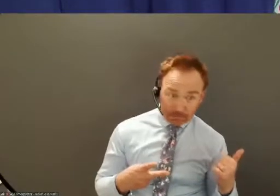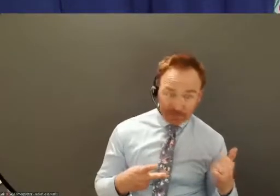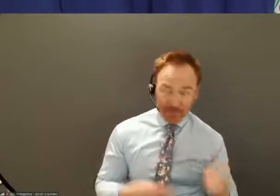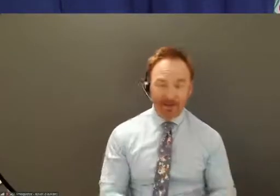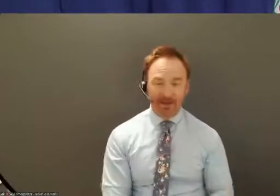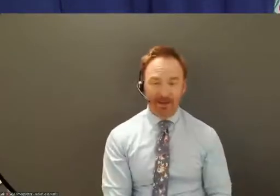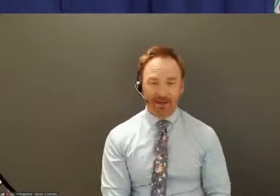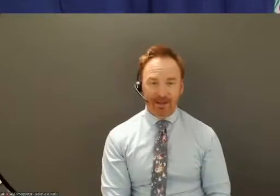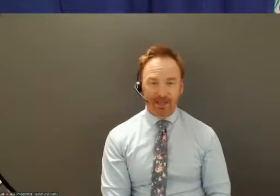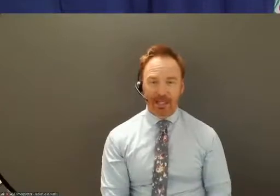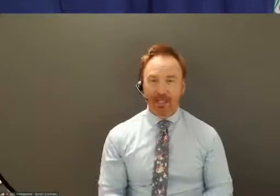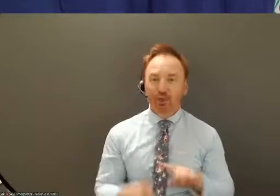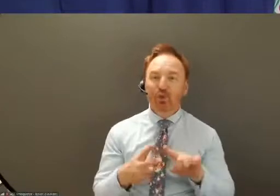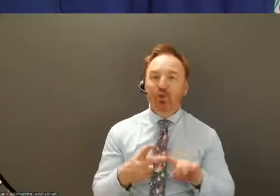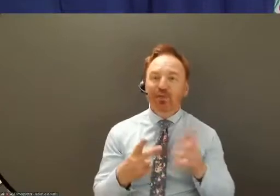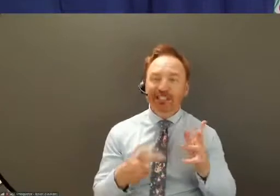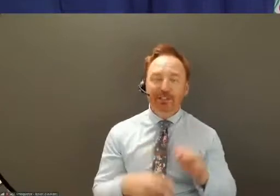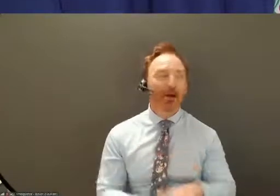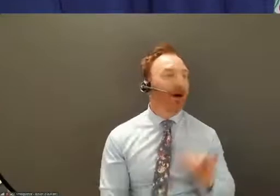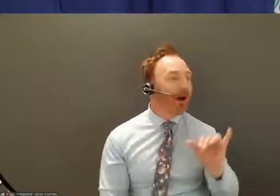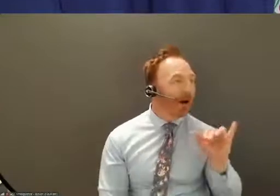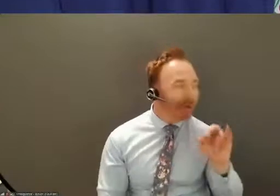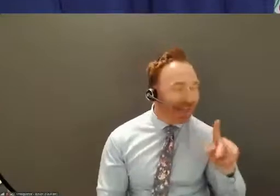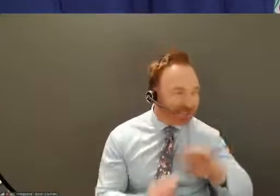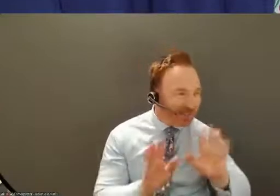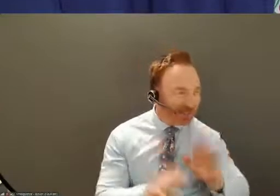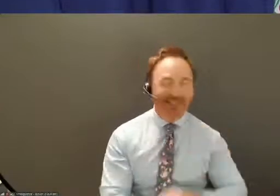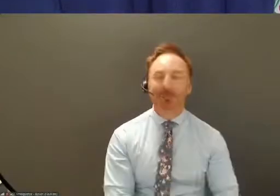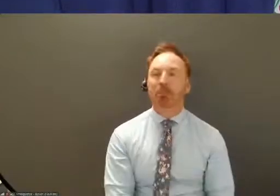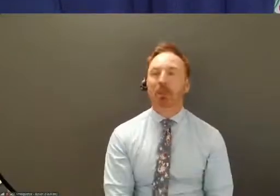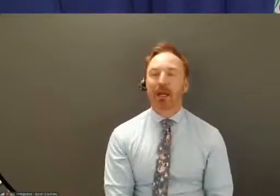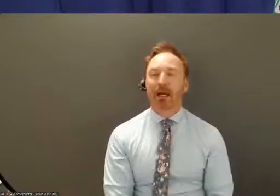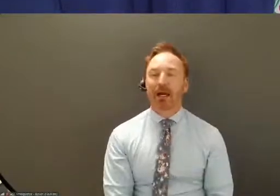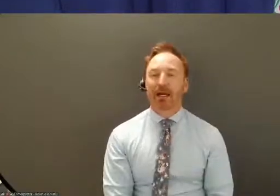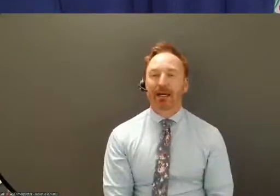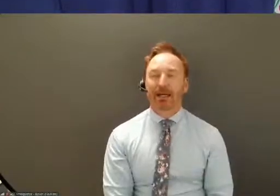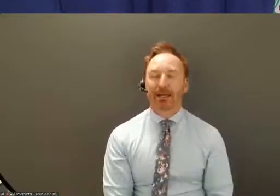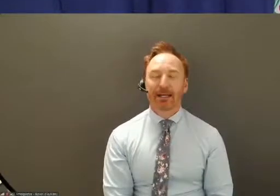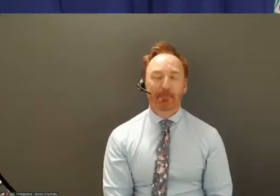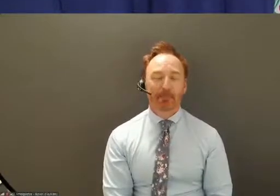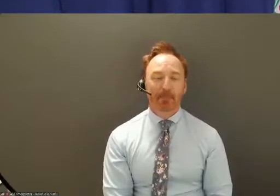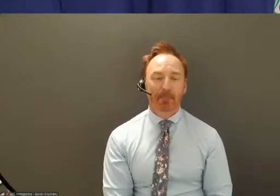and of course we expect a lot of recoveries because there are